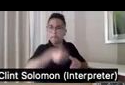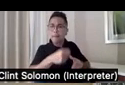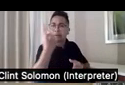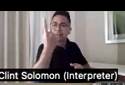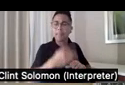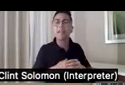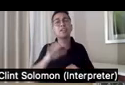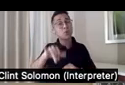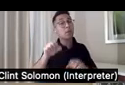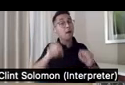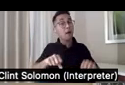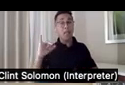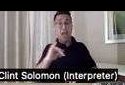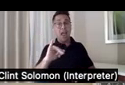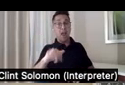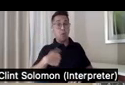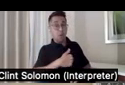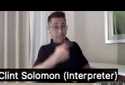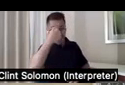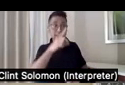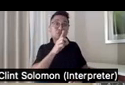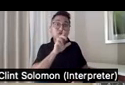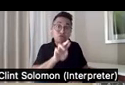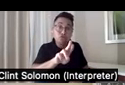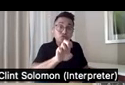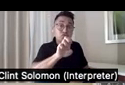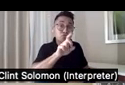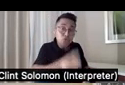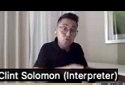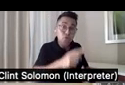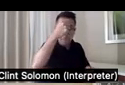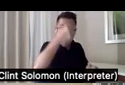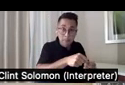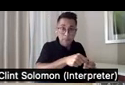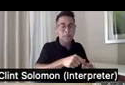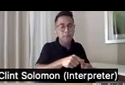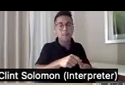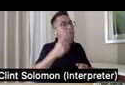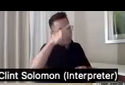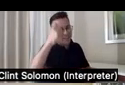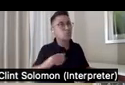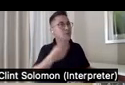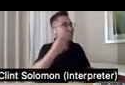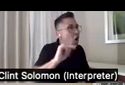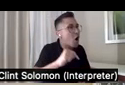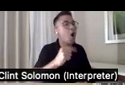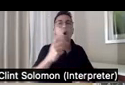think is a true memory is there with us because we saw it in reviewing videotapes and photographs